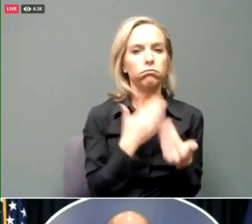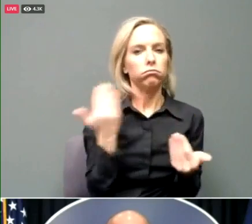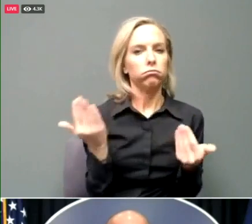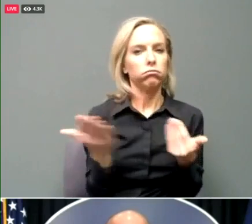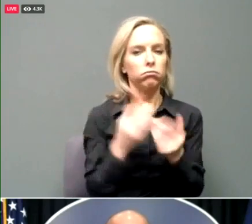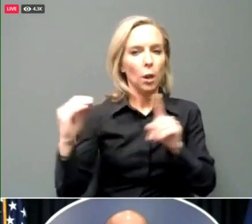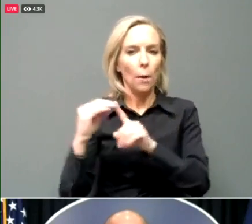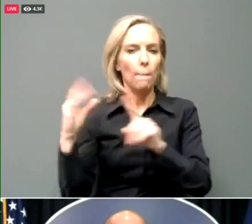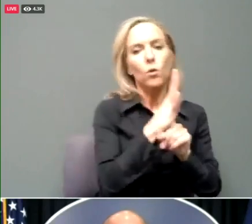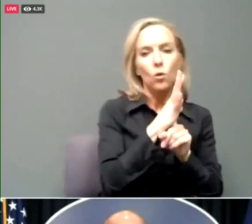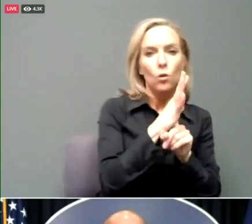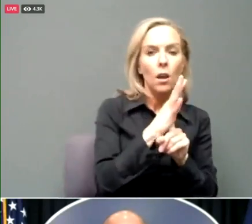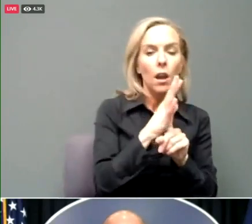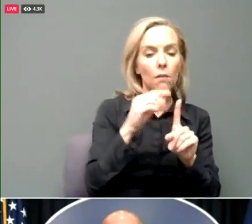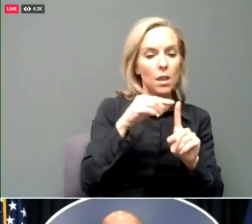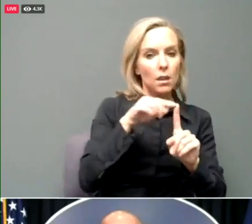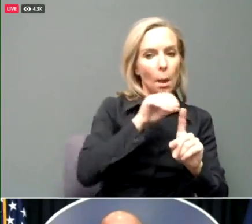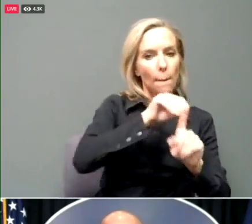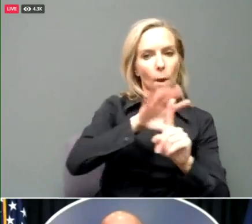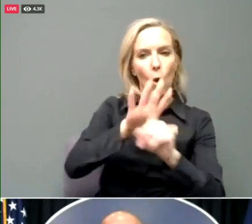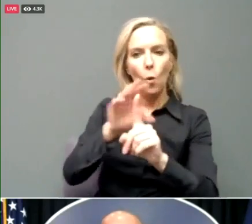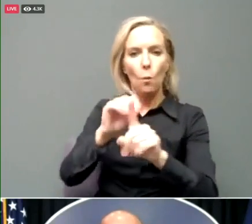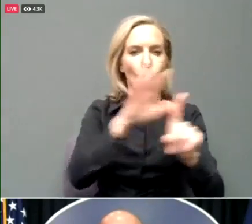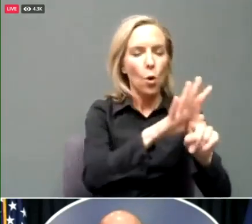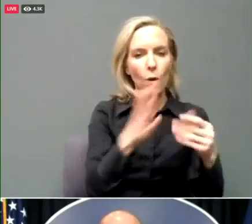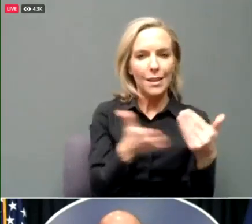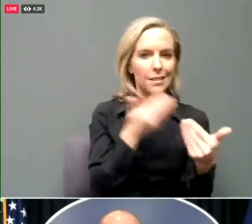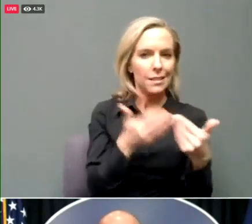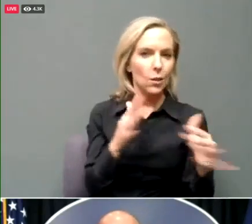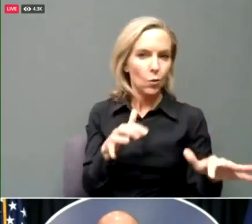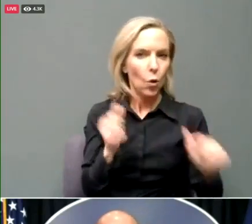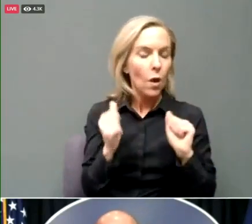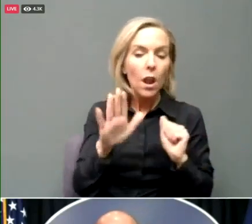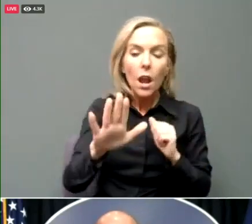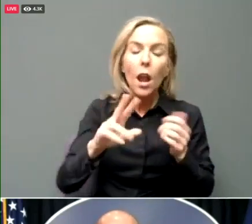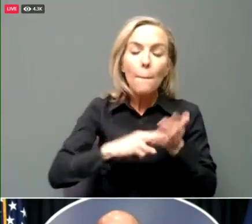people more quickly. It's not more dangerousness for the person who gets